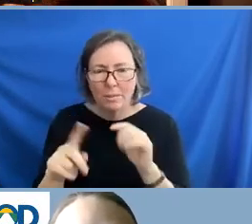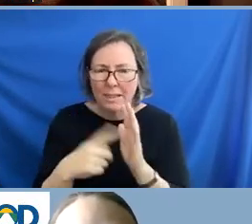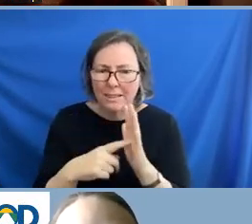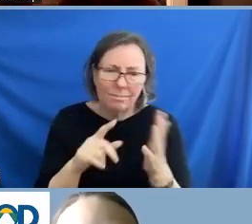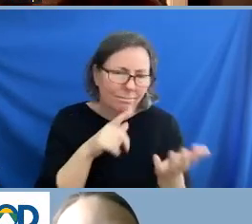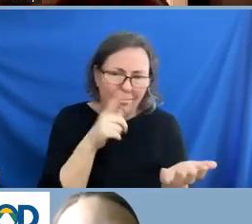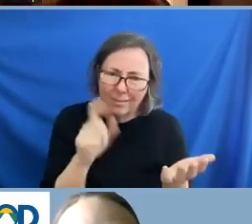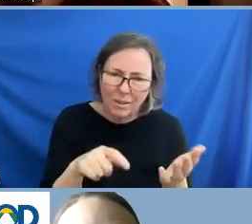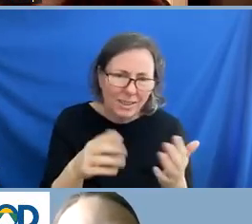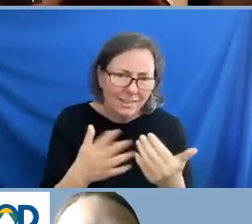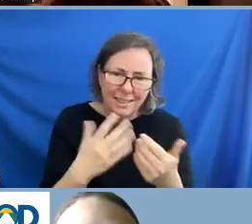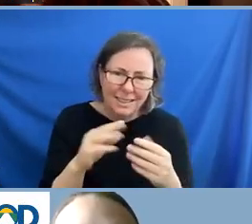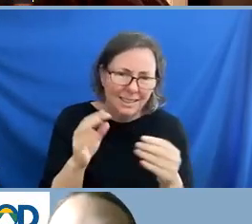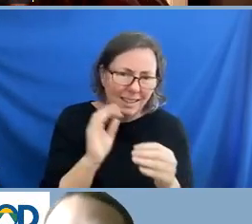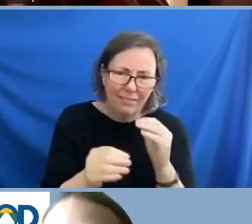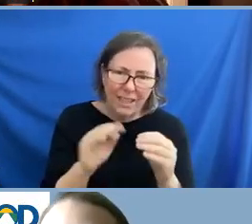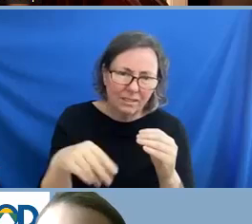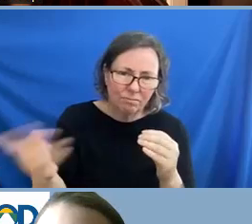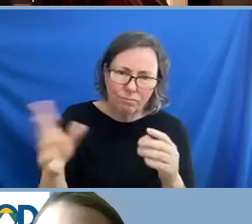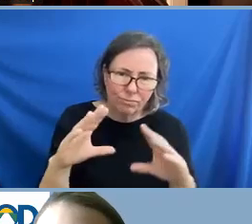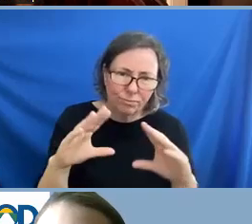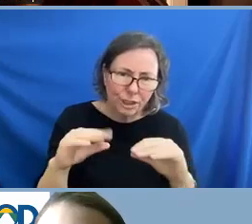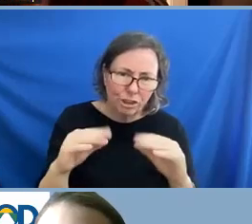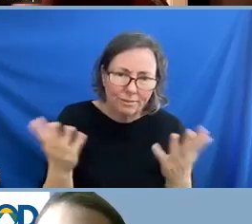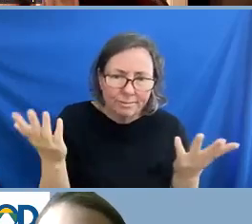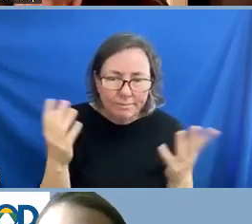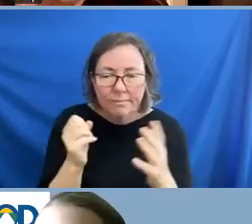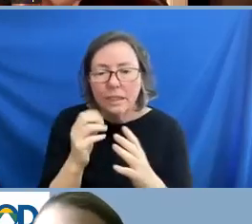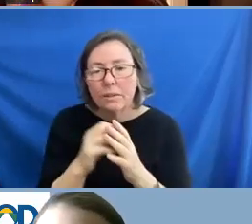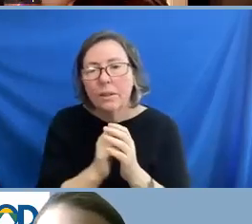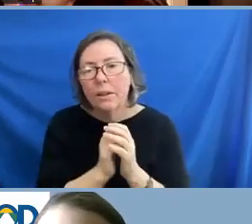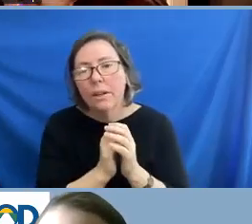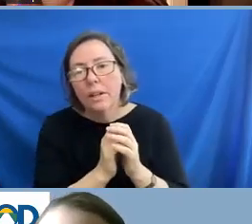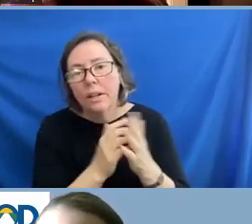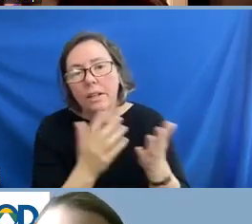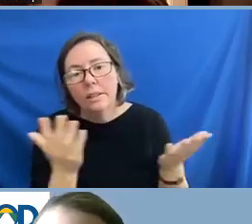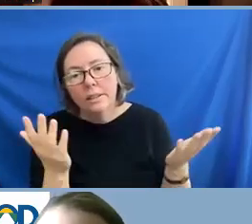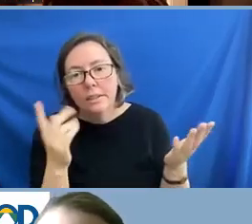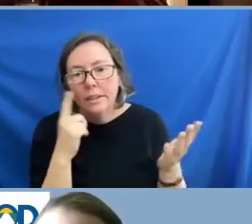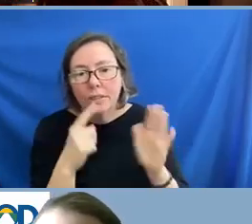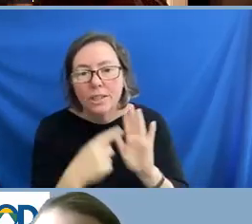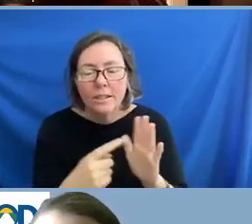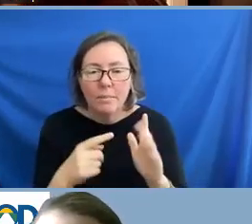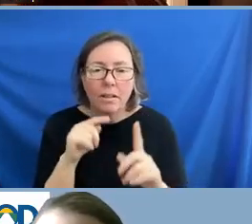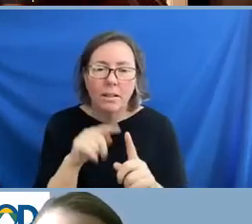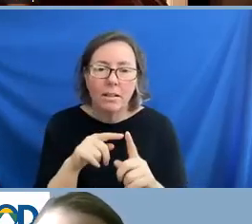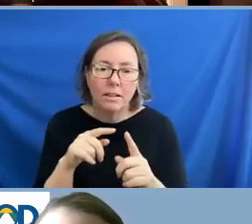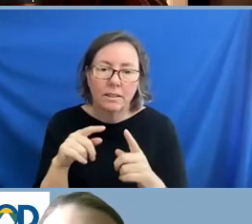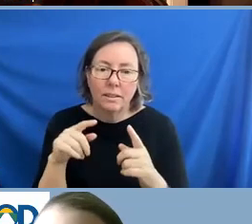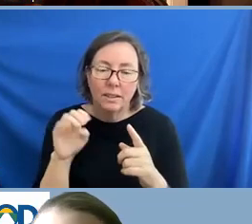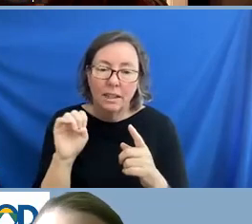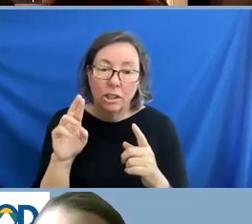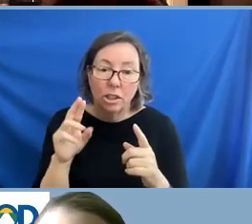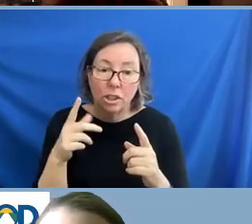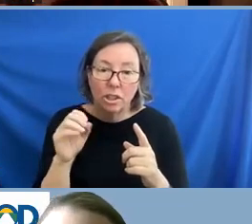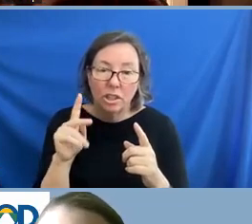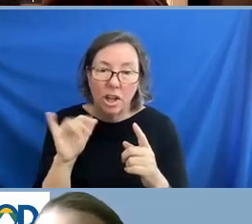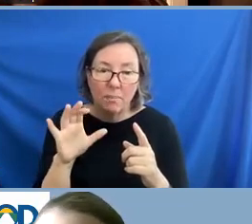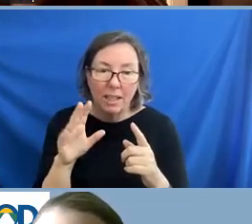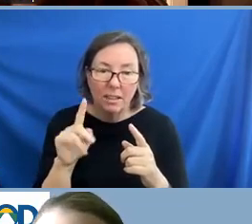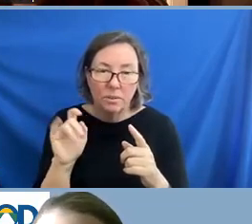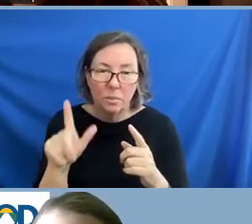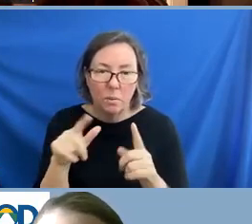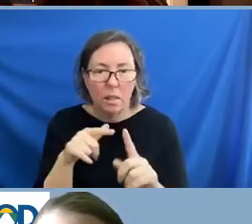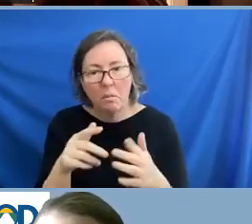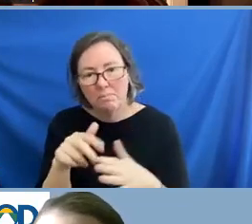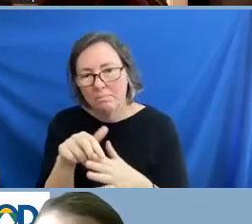You know, I think that something like an ergonomic tool is on the line and where the ergonomic